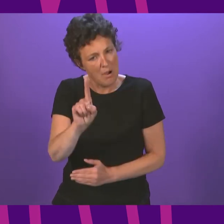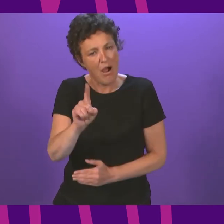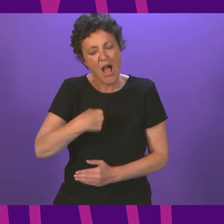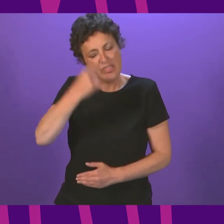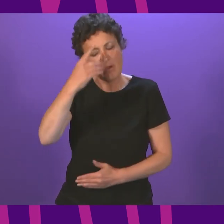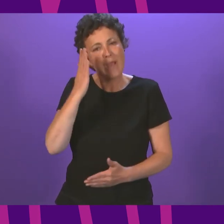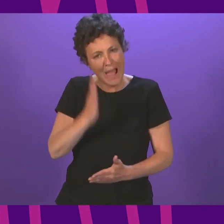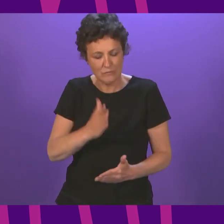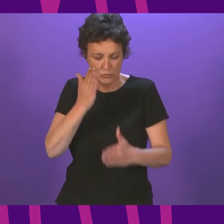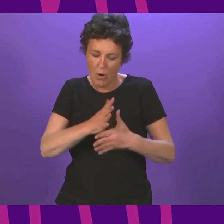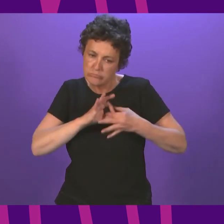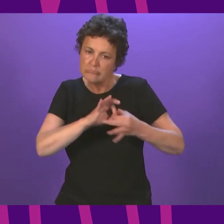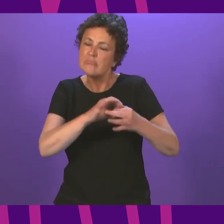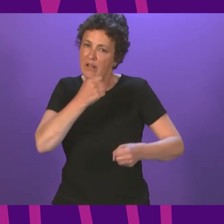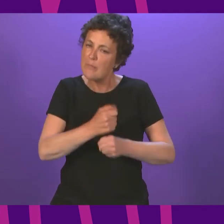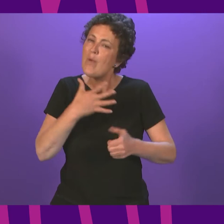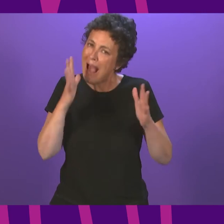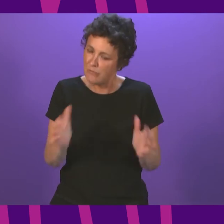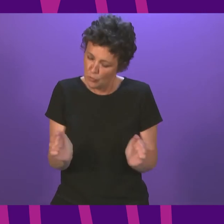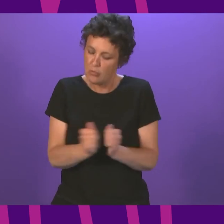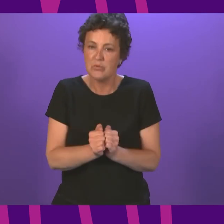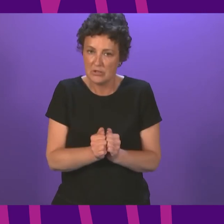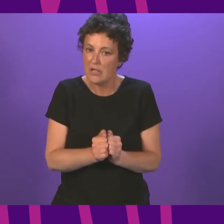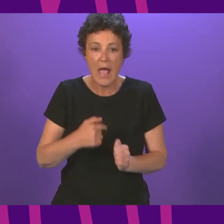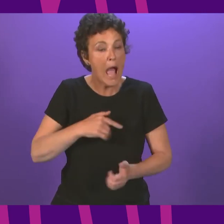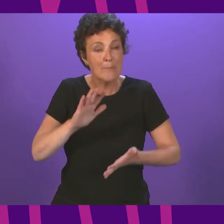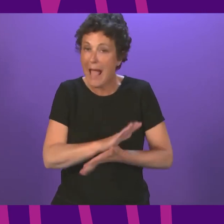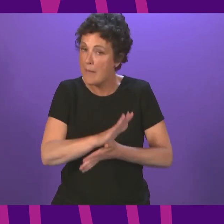compromising, I am happy not to move amendments 5B and 7.